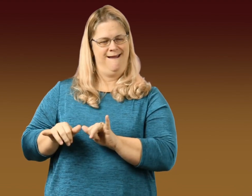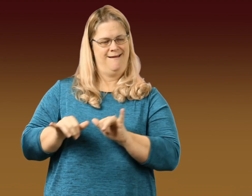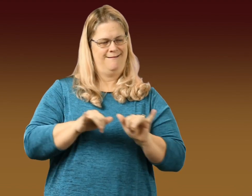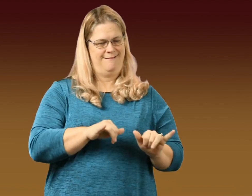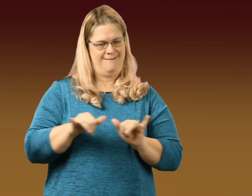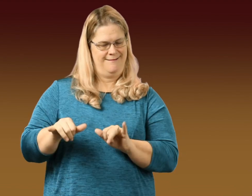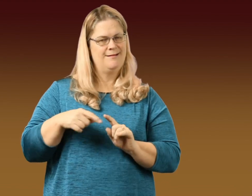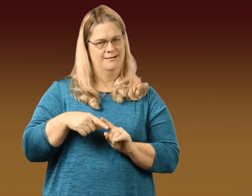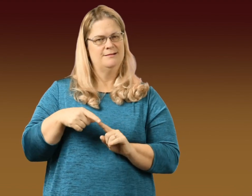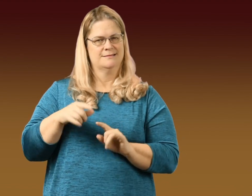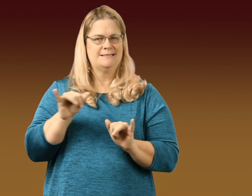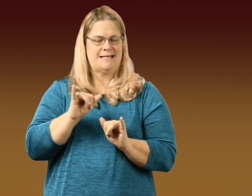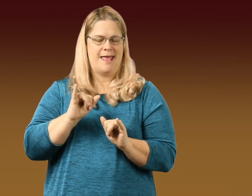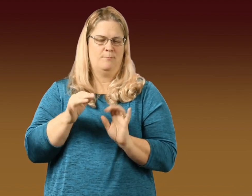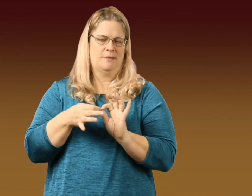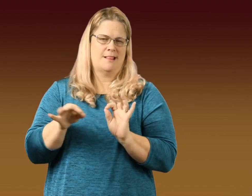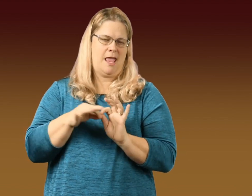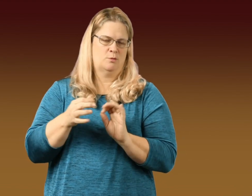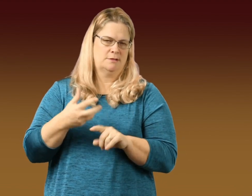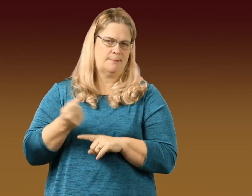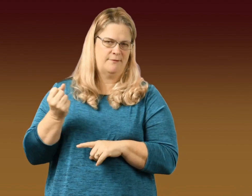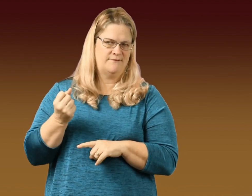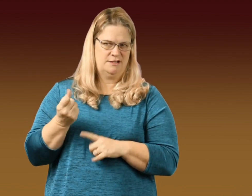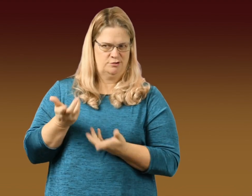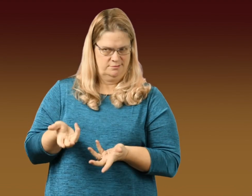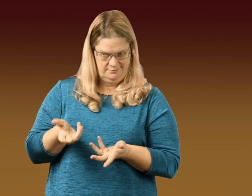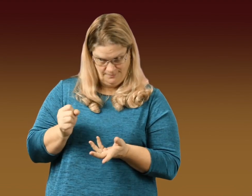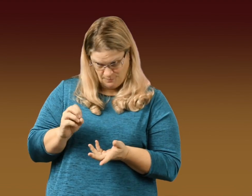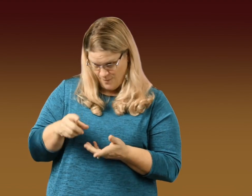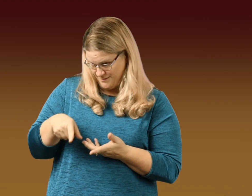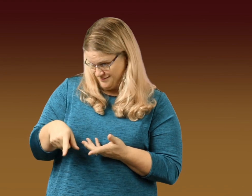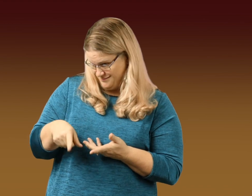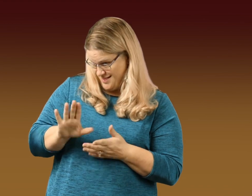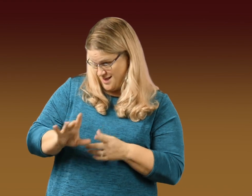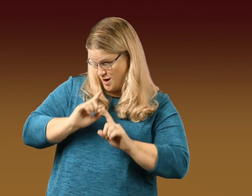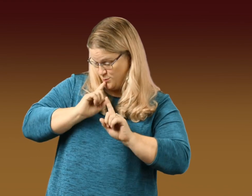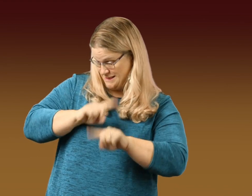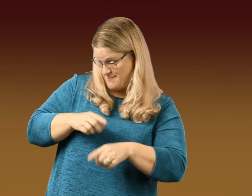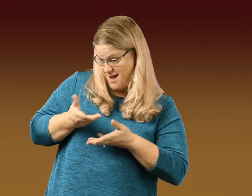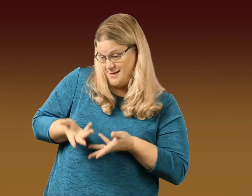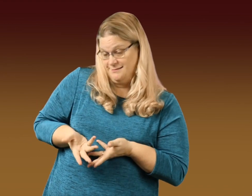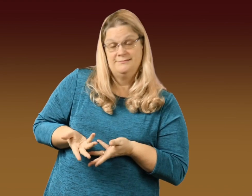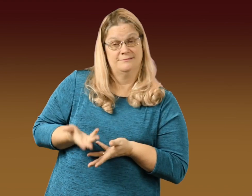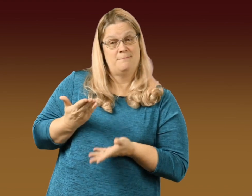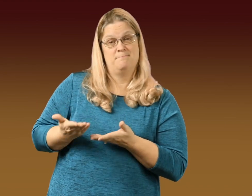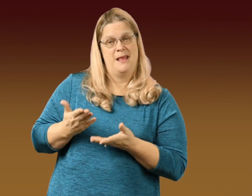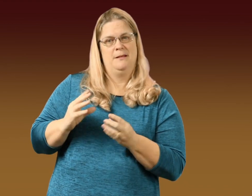The same thing happens with language deprivation. Their response may be more severe.